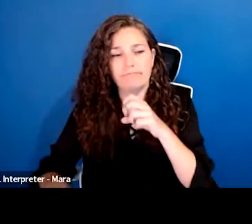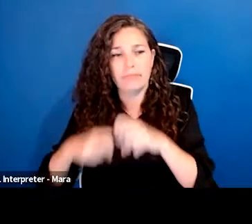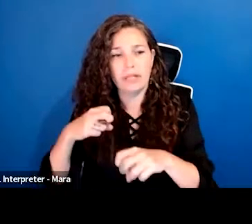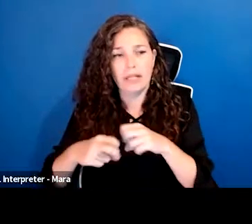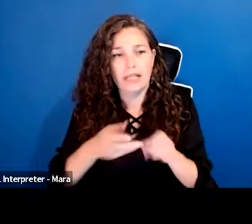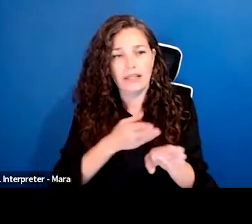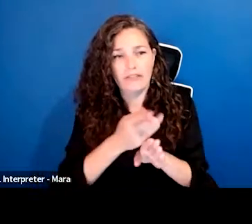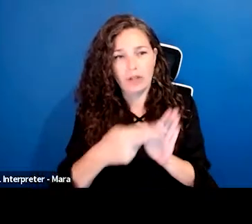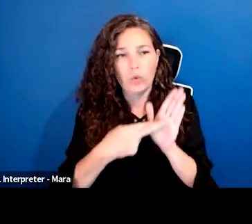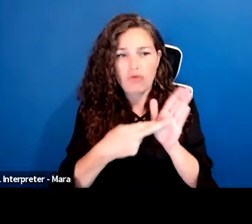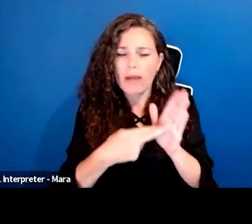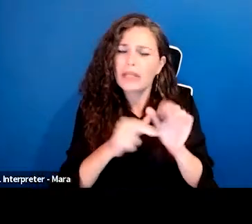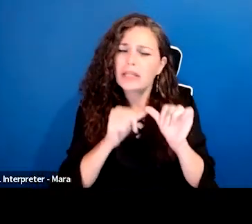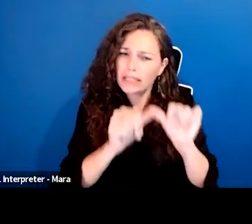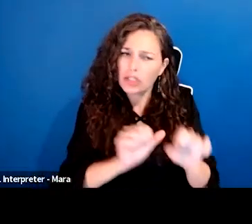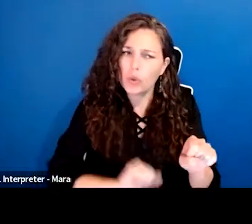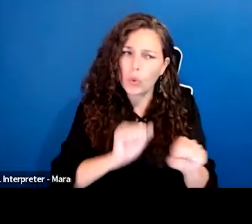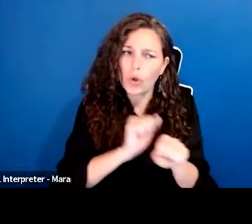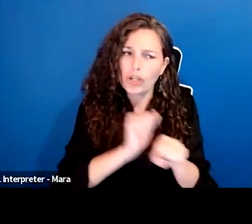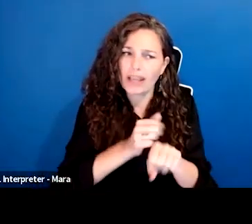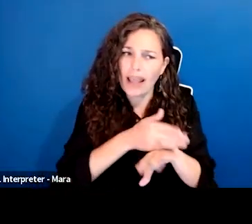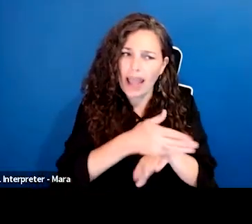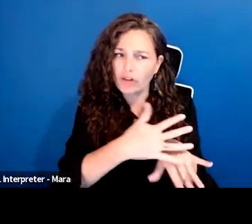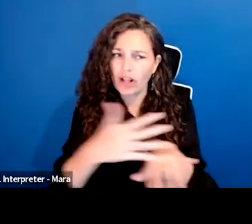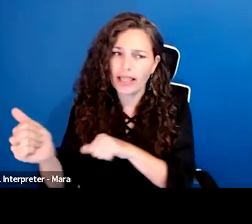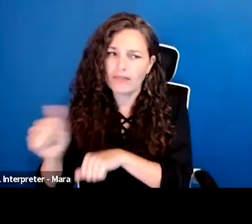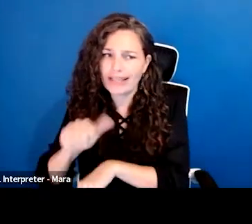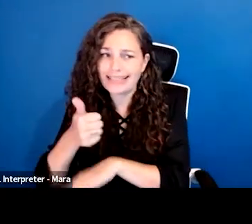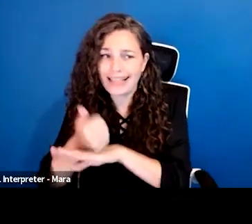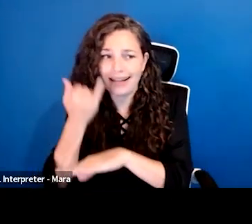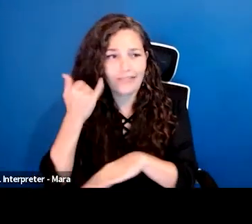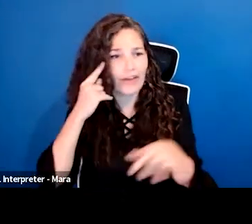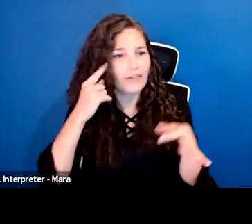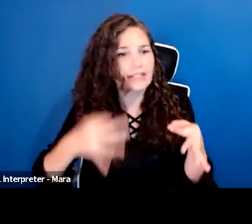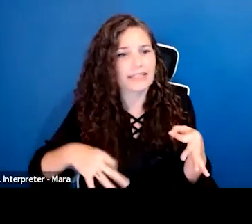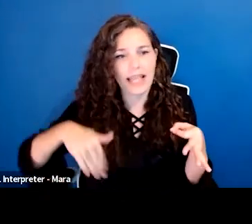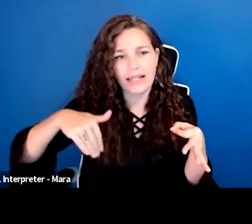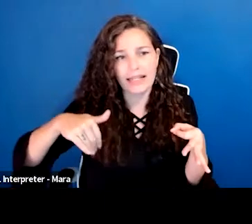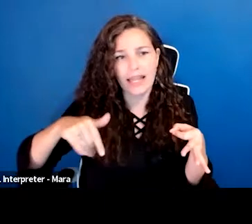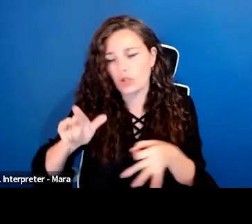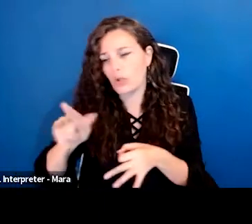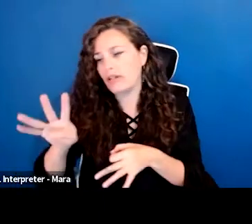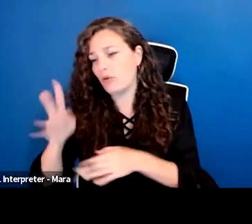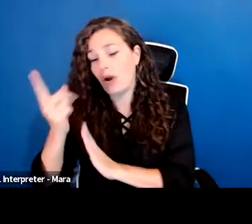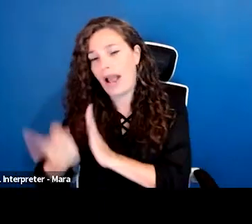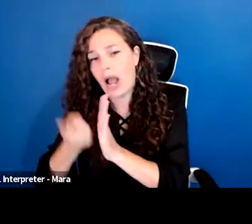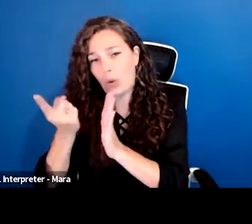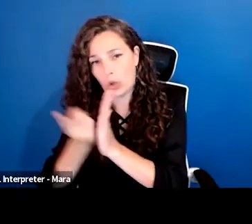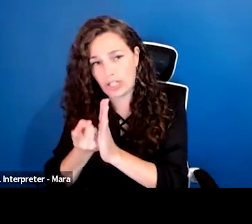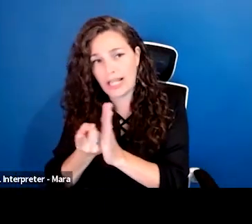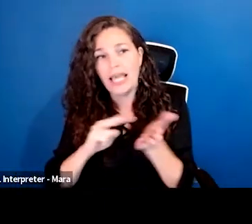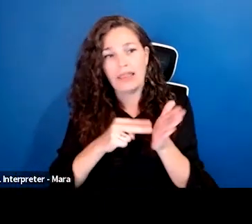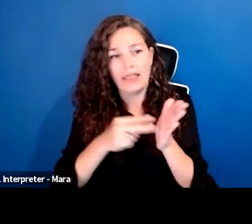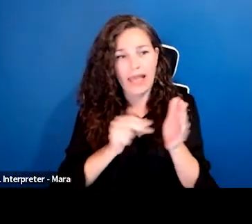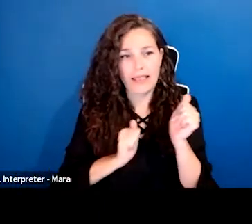on it after leaving the set. If no conclusion is reached in 24 hours then the performer must contact the contracts